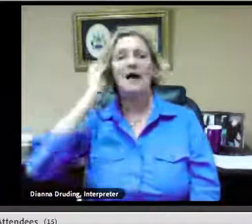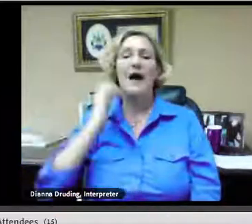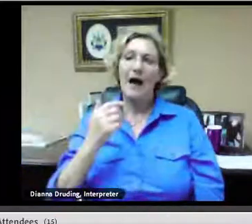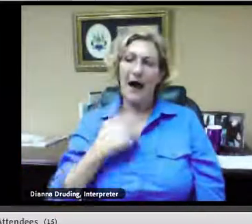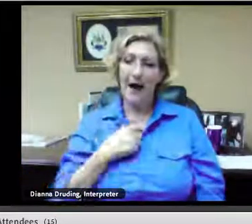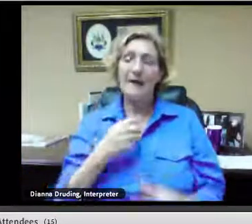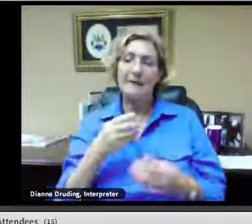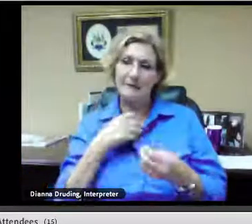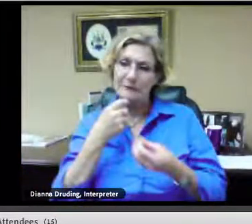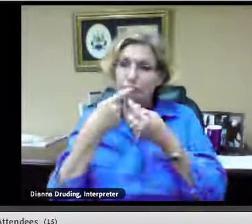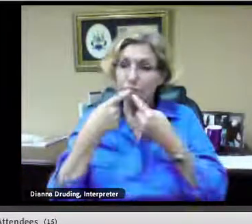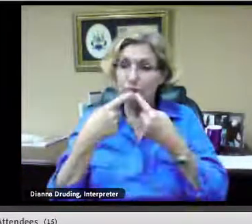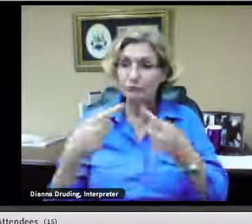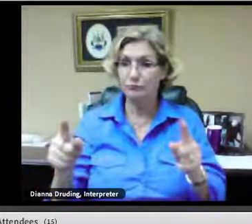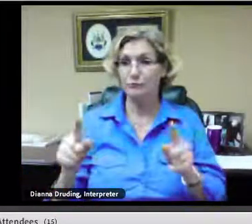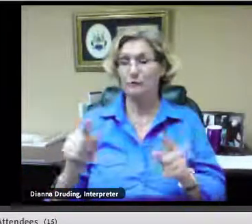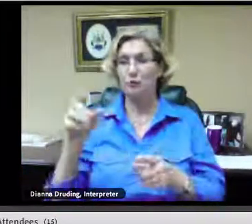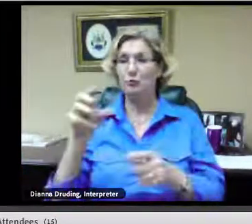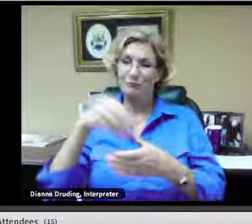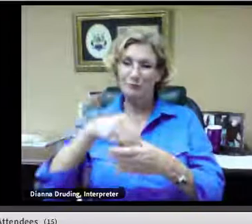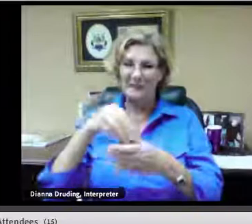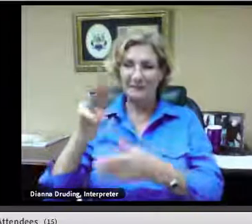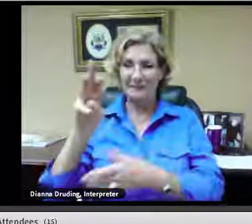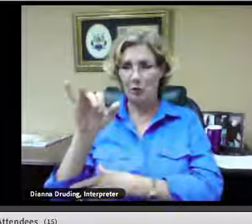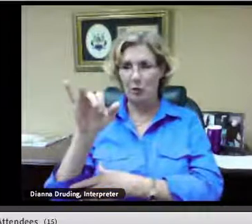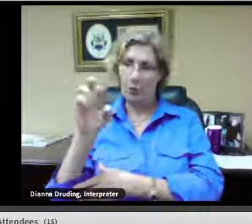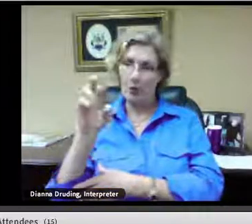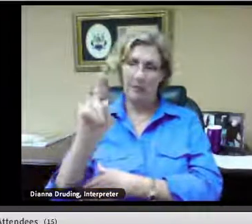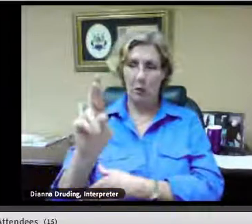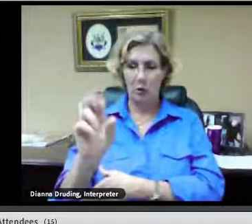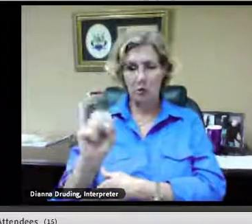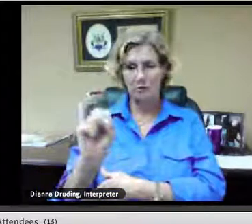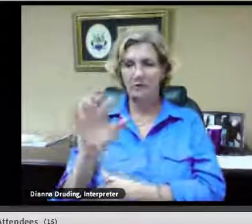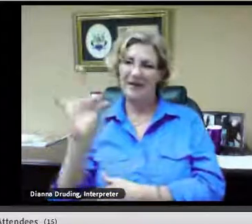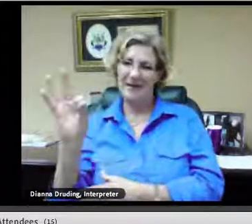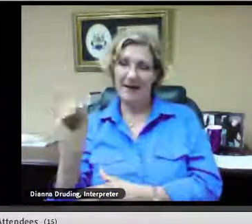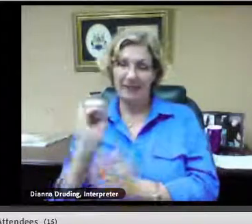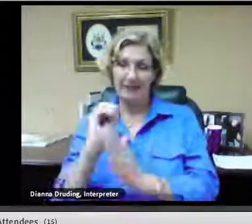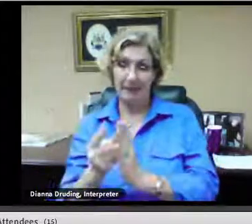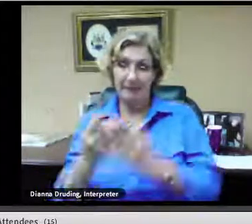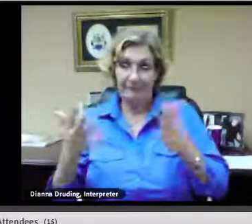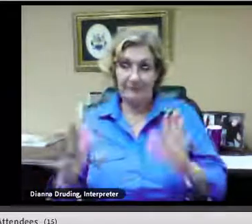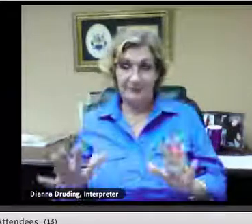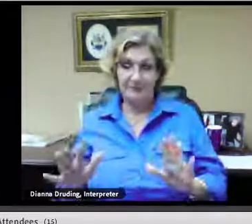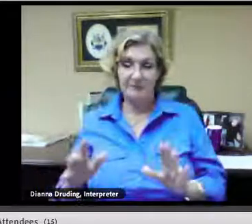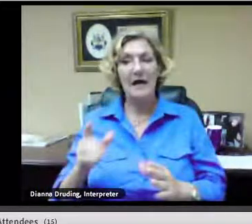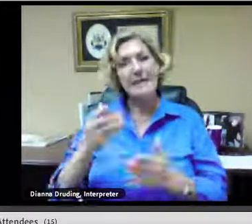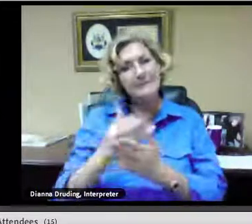and hopefully, by the end of the 90 minutes that we have, you know, some of these seeds can grow into something.